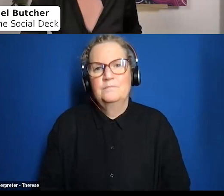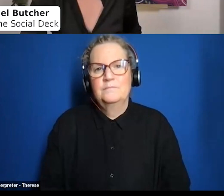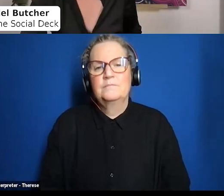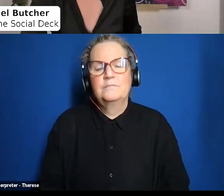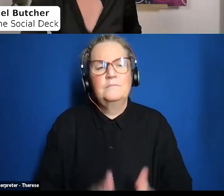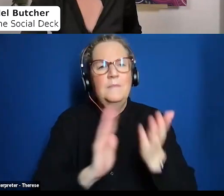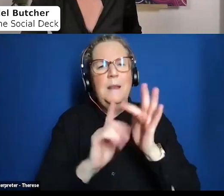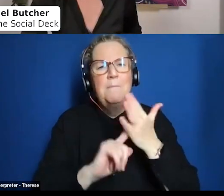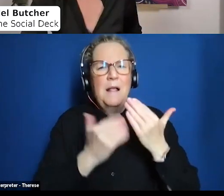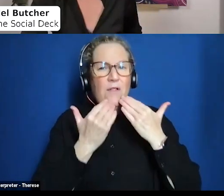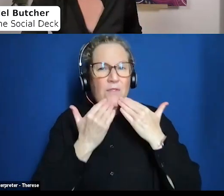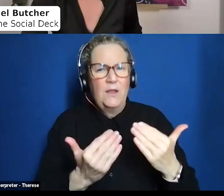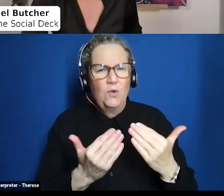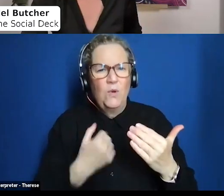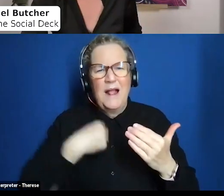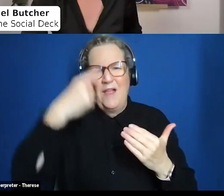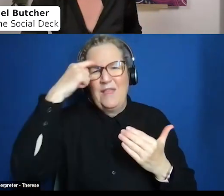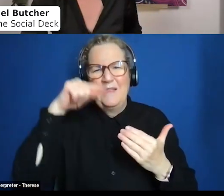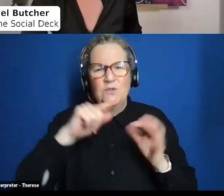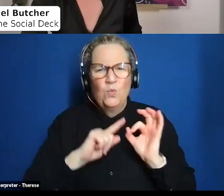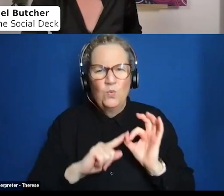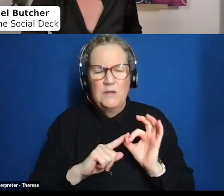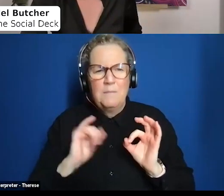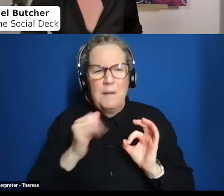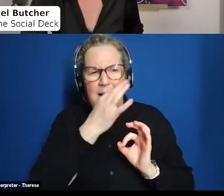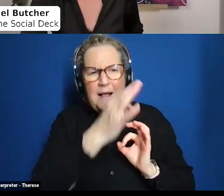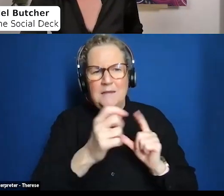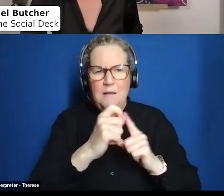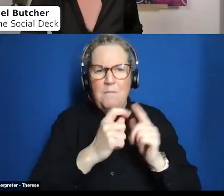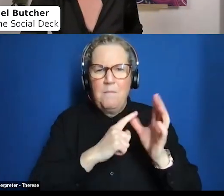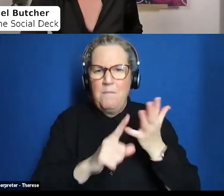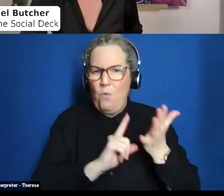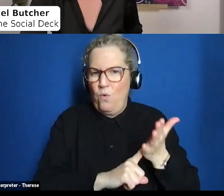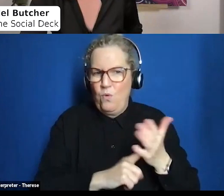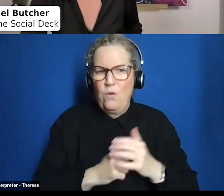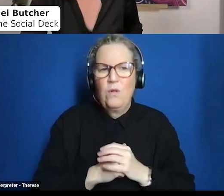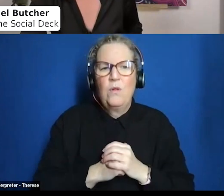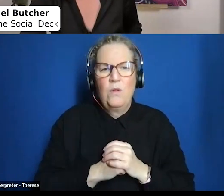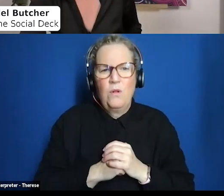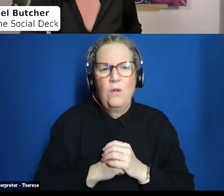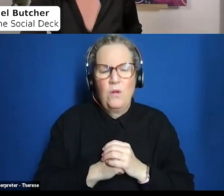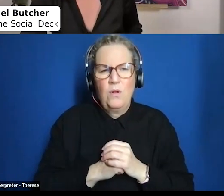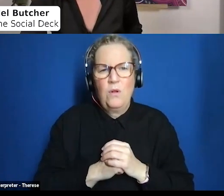This question, I think, could be best directed to Paul. And the question is